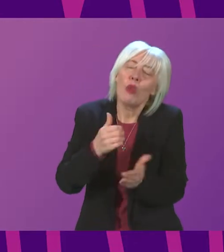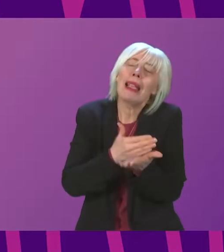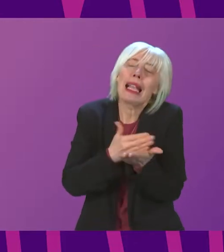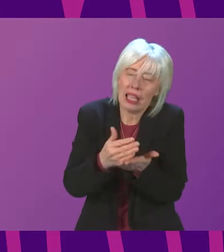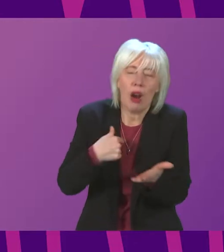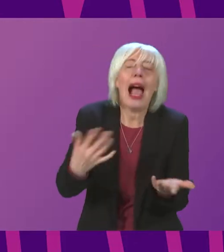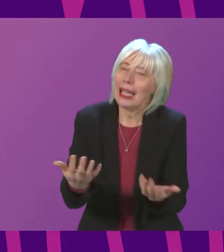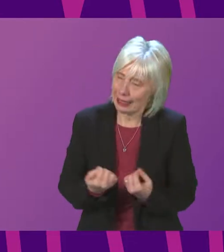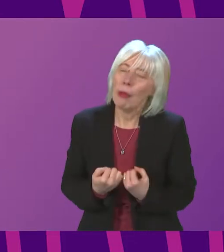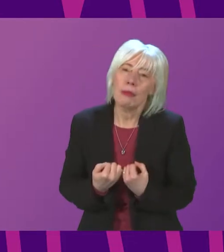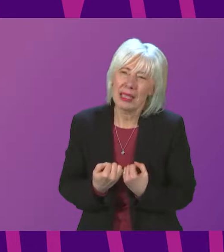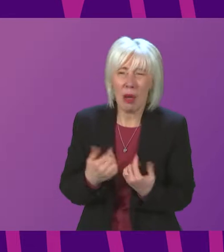I accept that. However, do you know what?